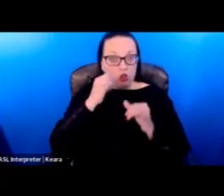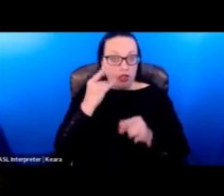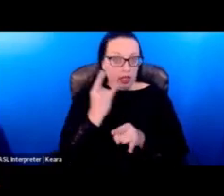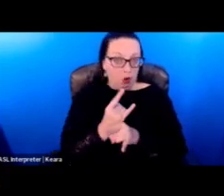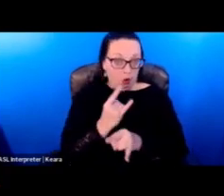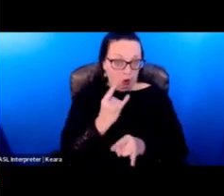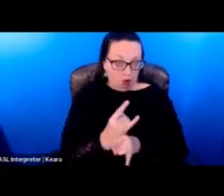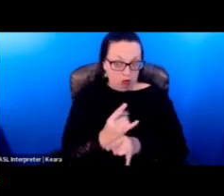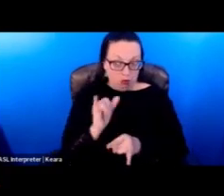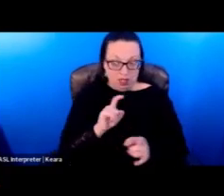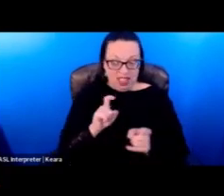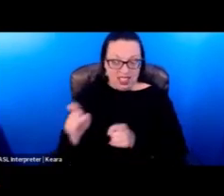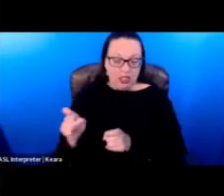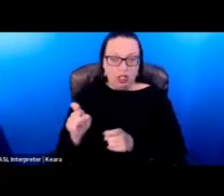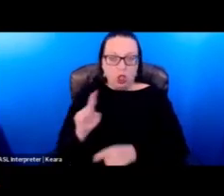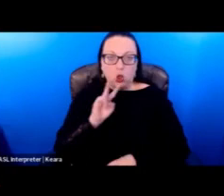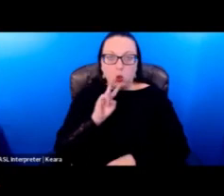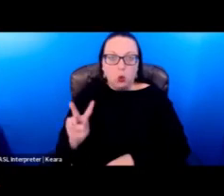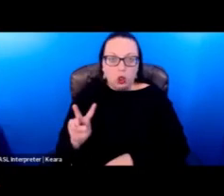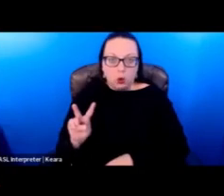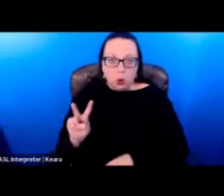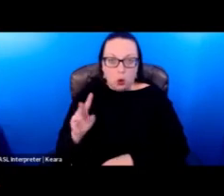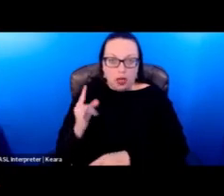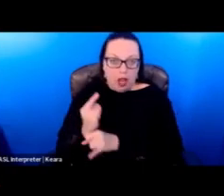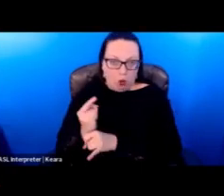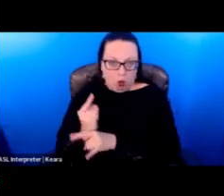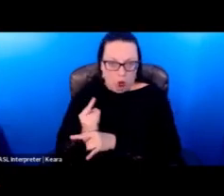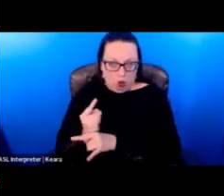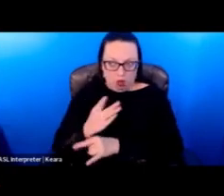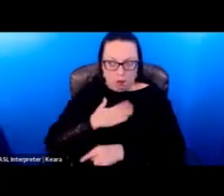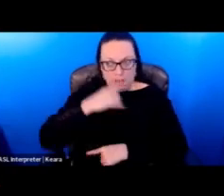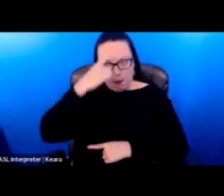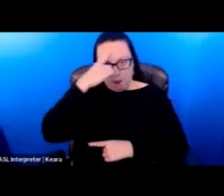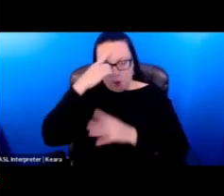like giving a toddler alcohol that my brain was recovering, that it needed that time or